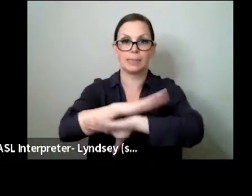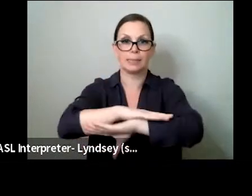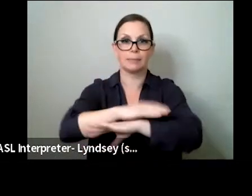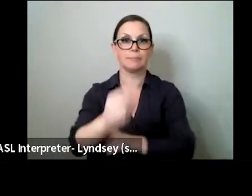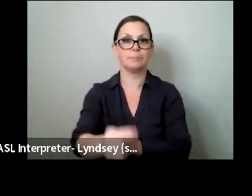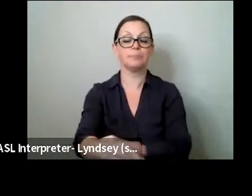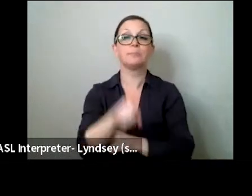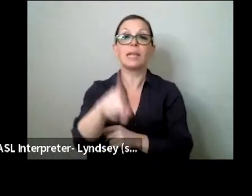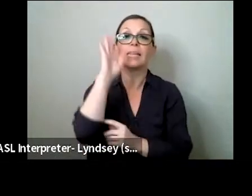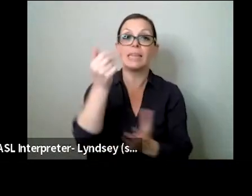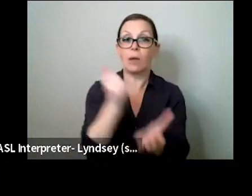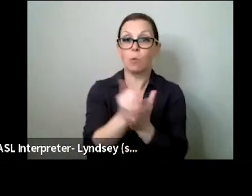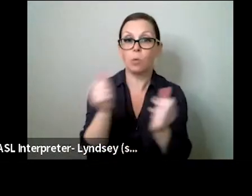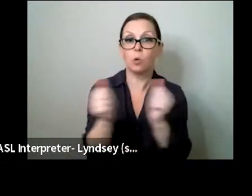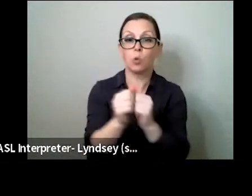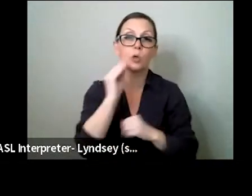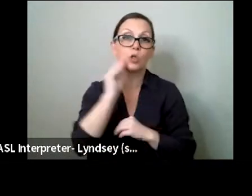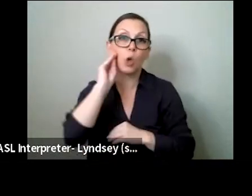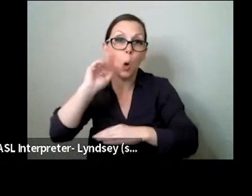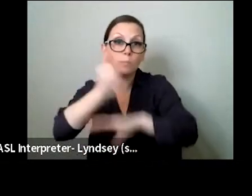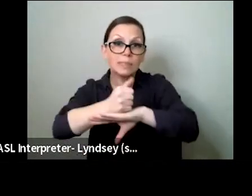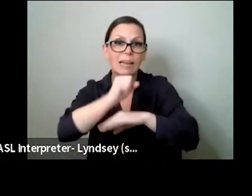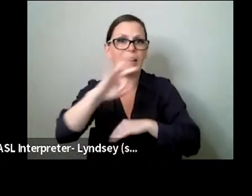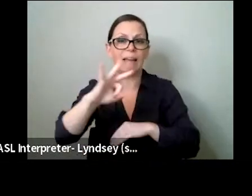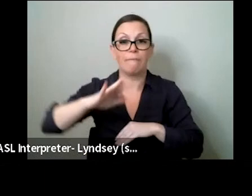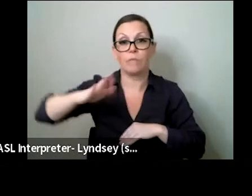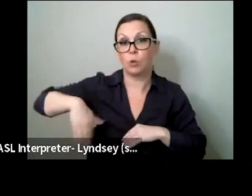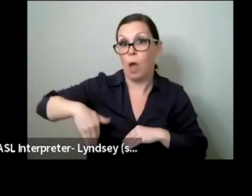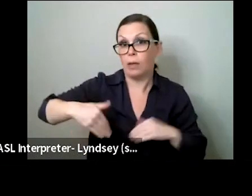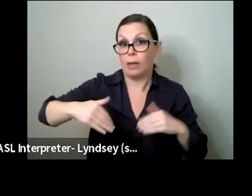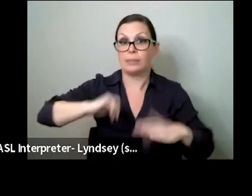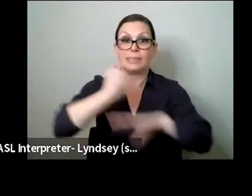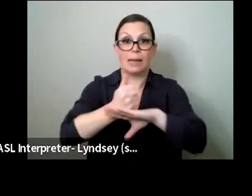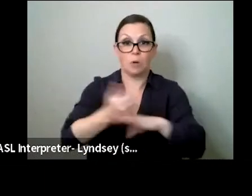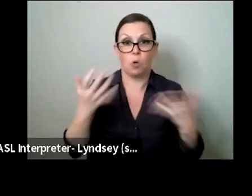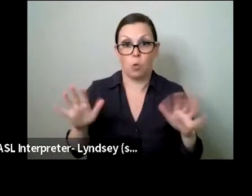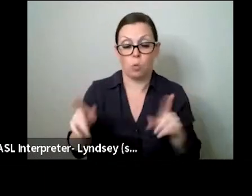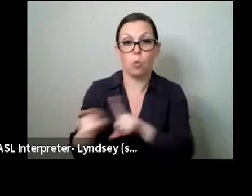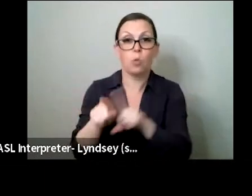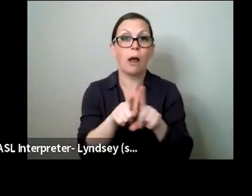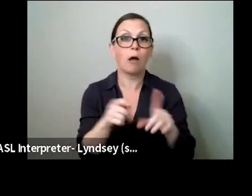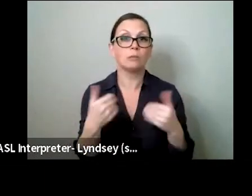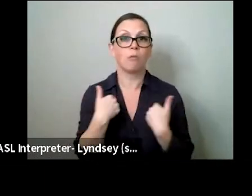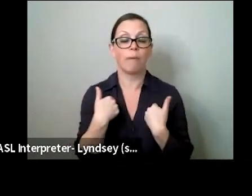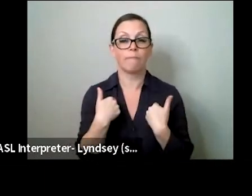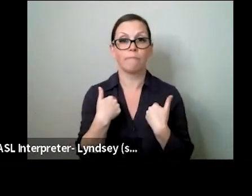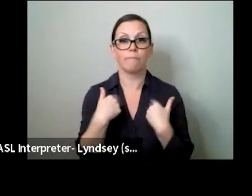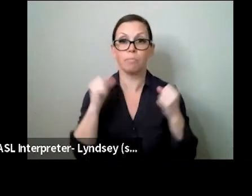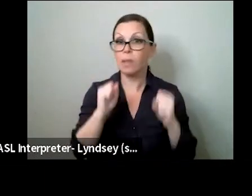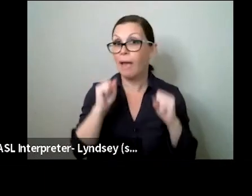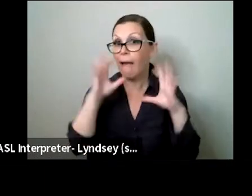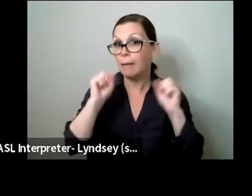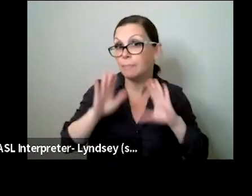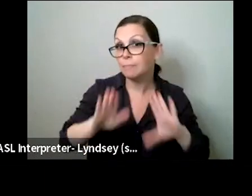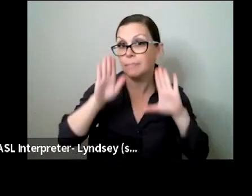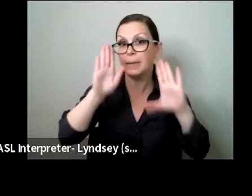They will help you with your home setup if you don't already have one. We also have an amazing playlist